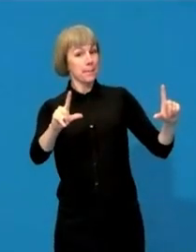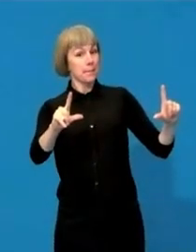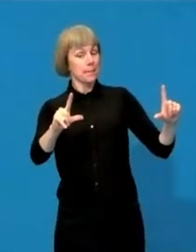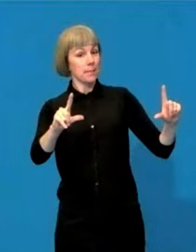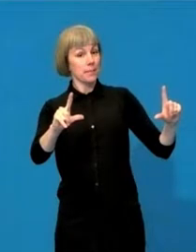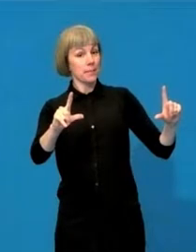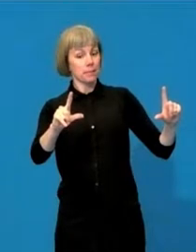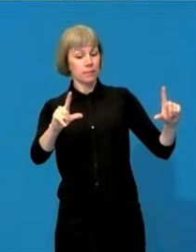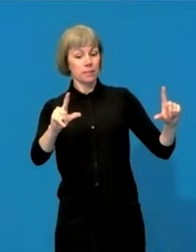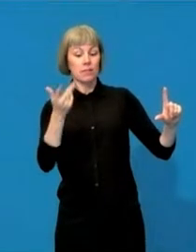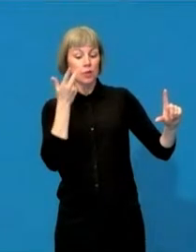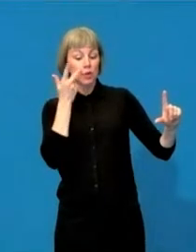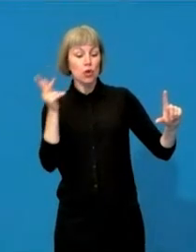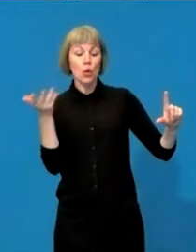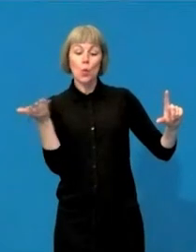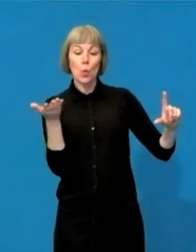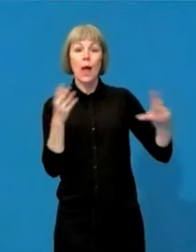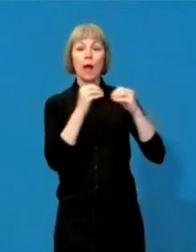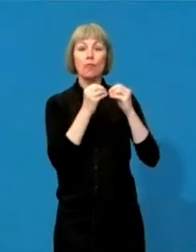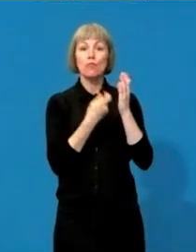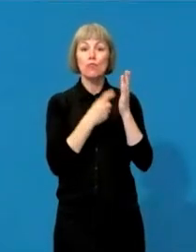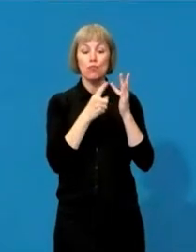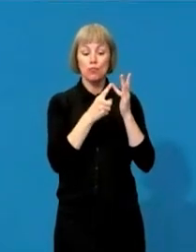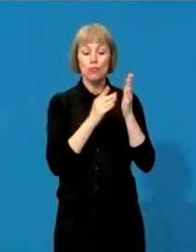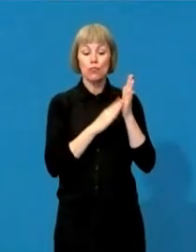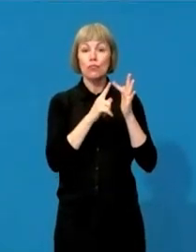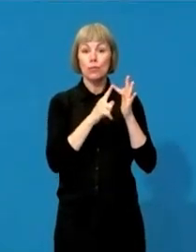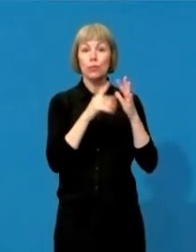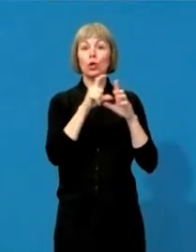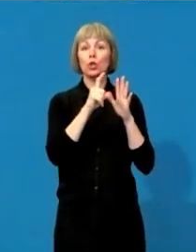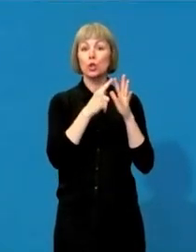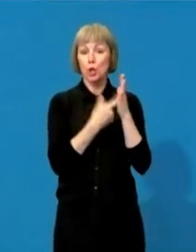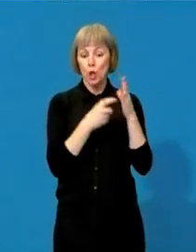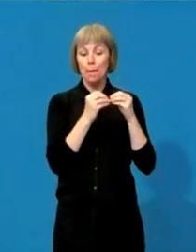Broome, Derby and Fitzroy Crossing and then across to Halls Creek.